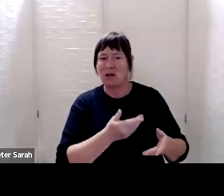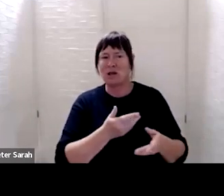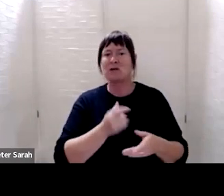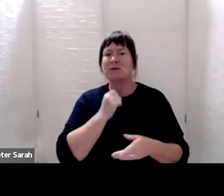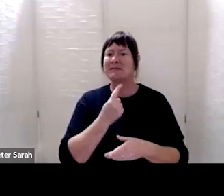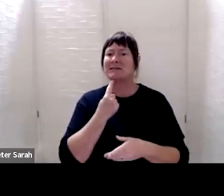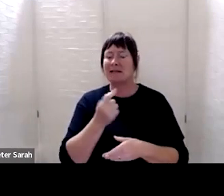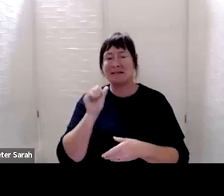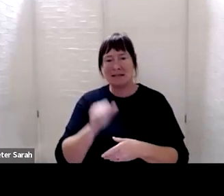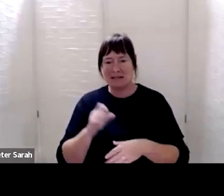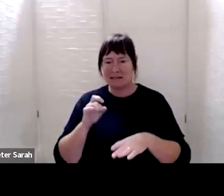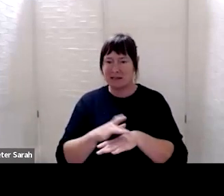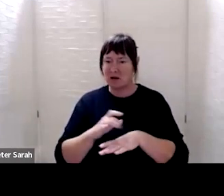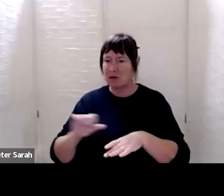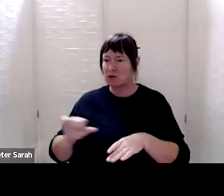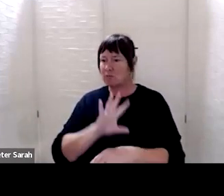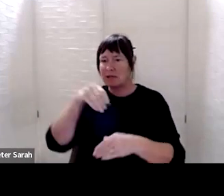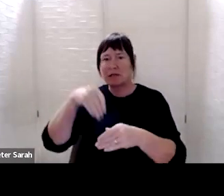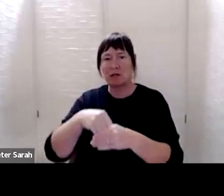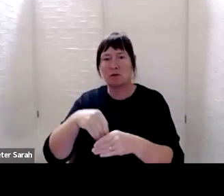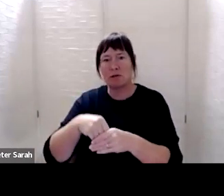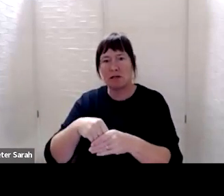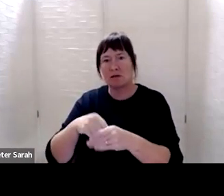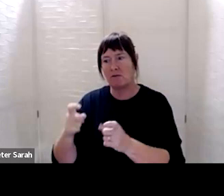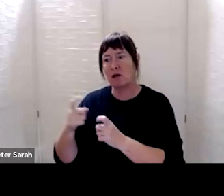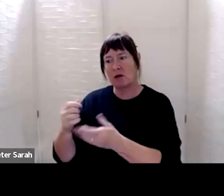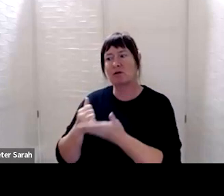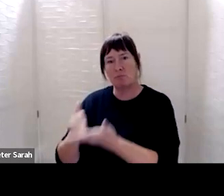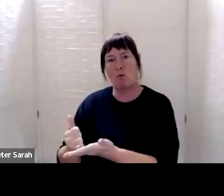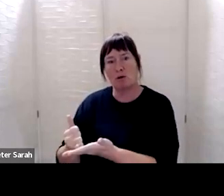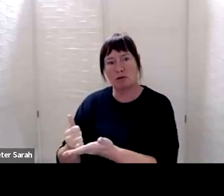as a legitimate cost for Carer Support